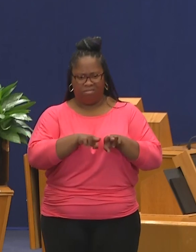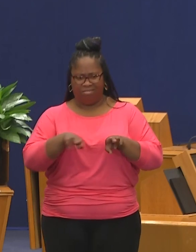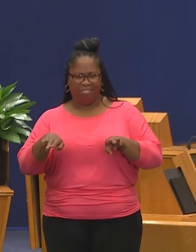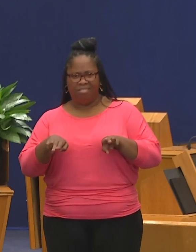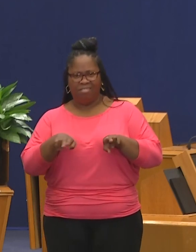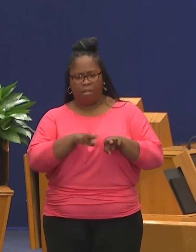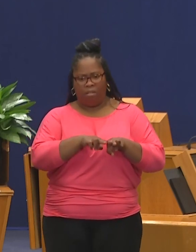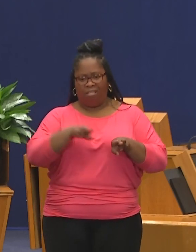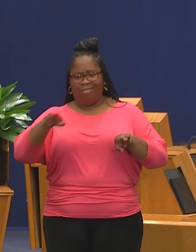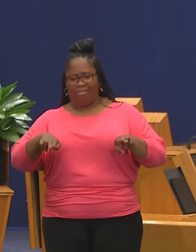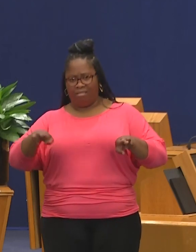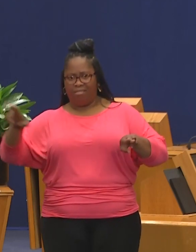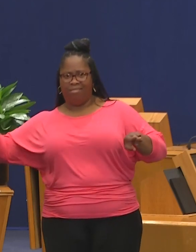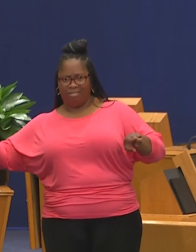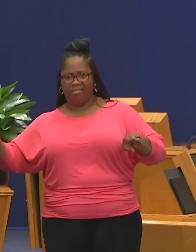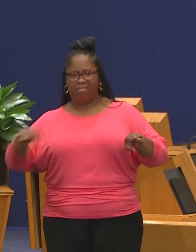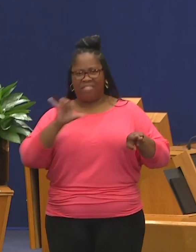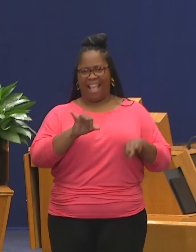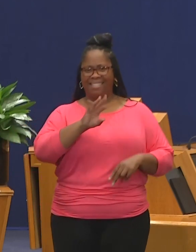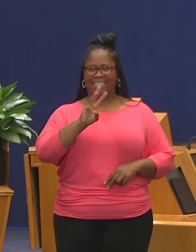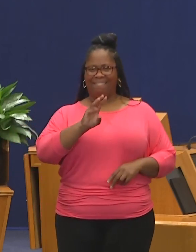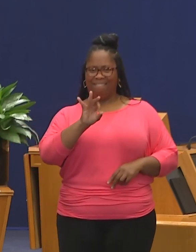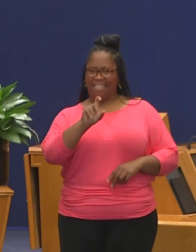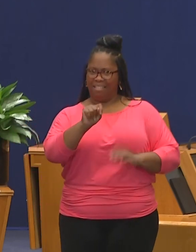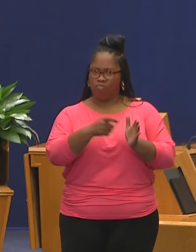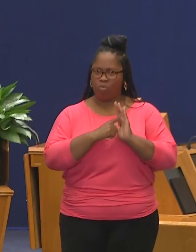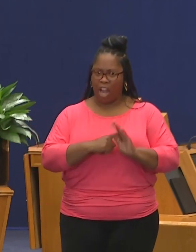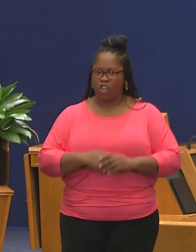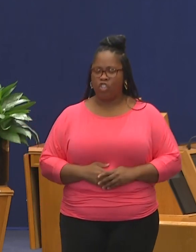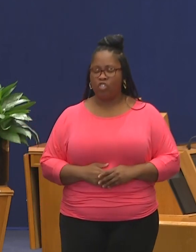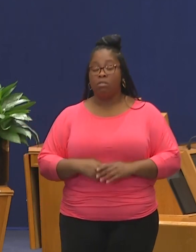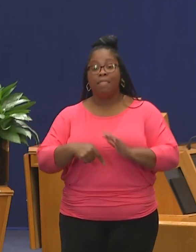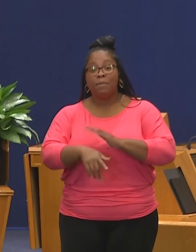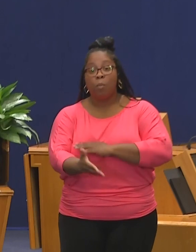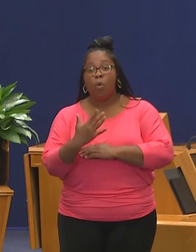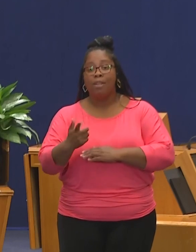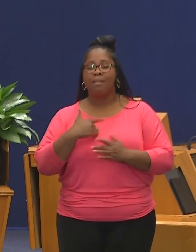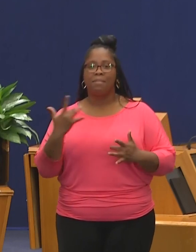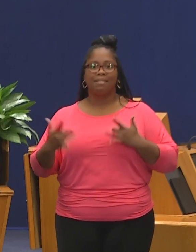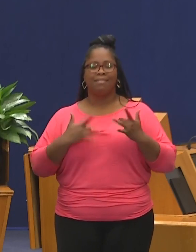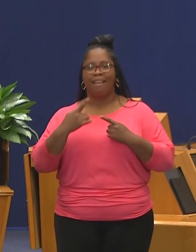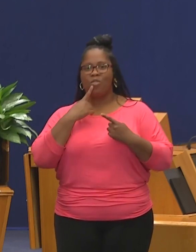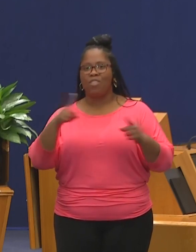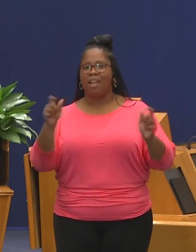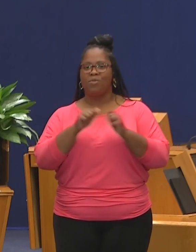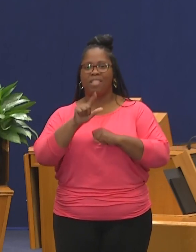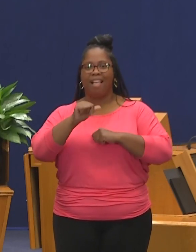AT LEAST A 6-FOOT DISTANCING OF THE BEDS WITHIN OUR SHELTERS.